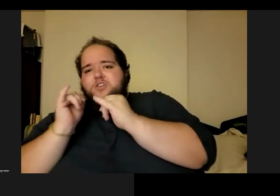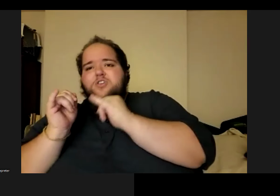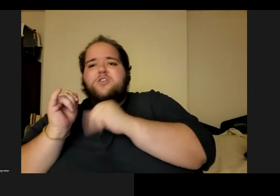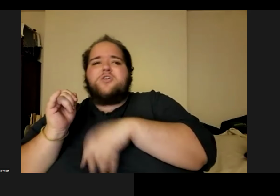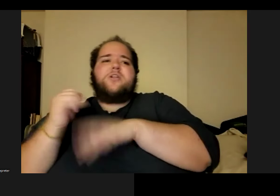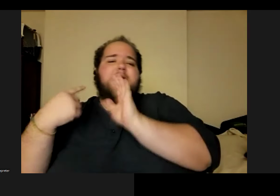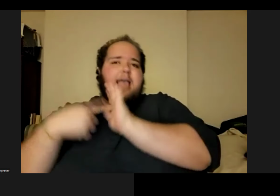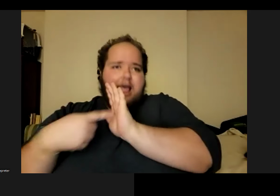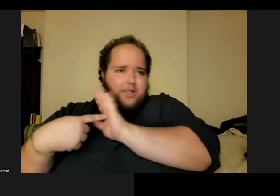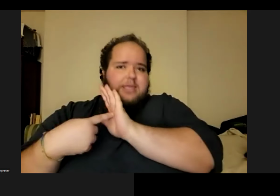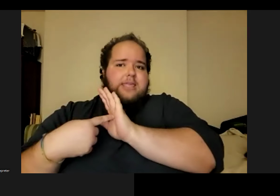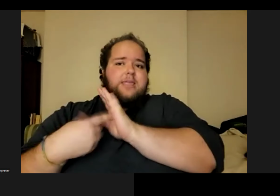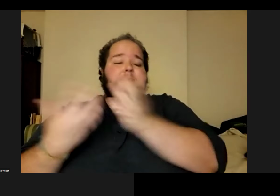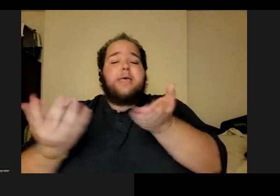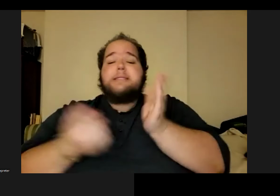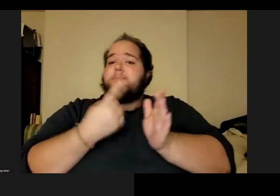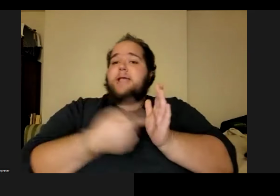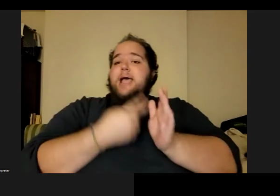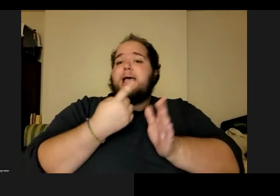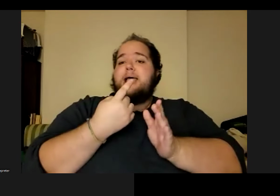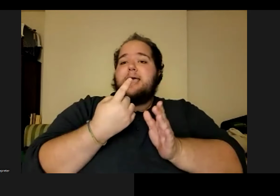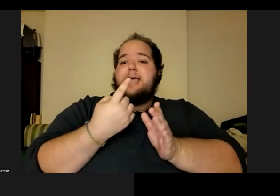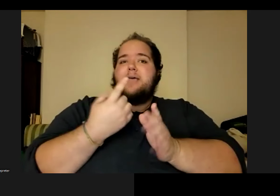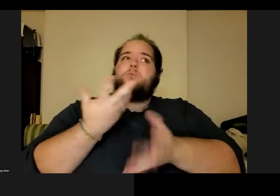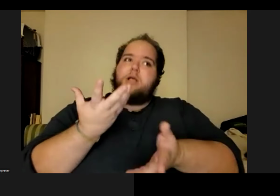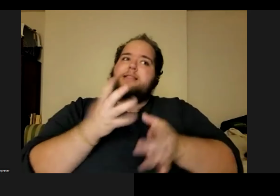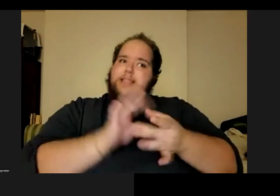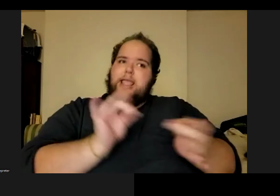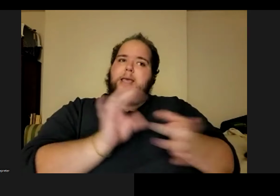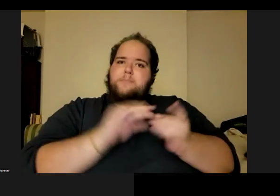But other times you're using, especially artist statement, you're using it kind of as,